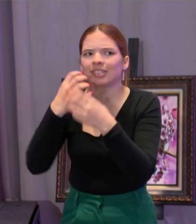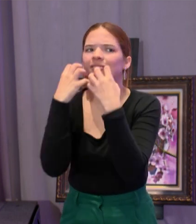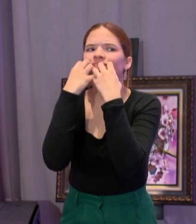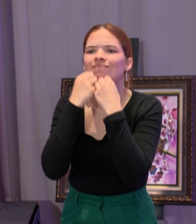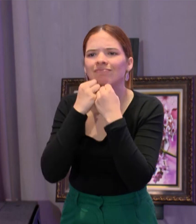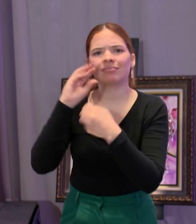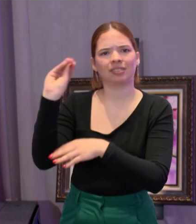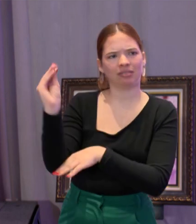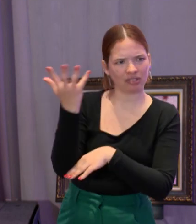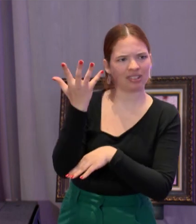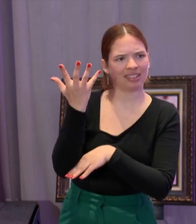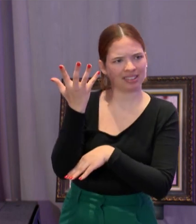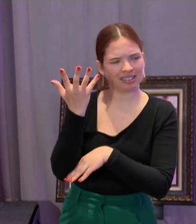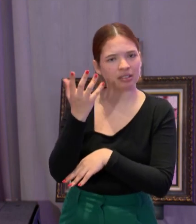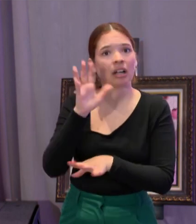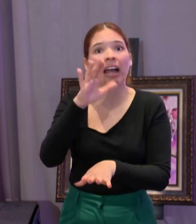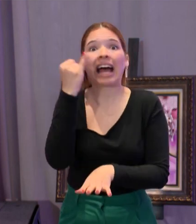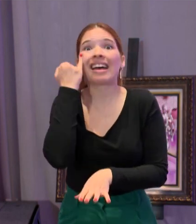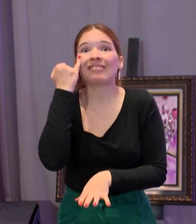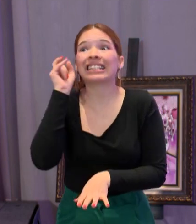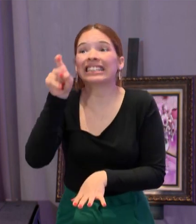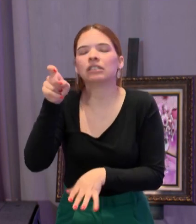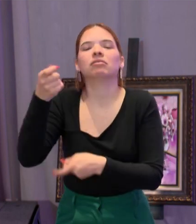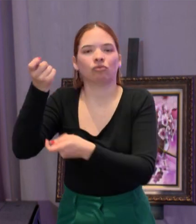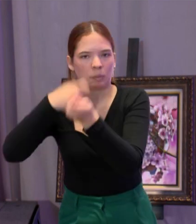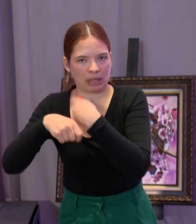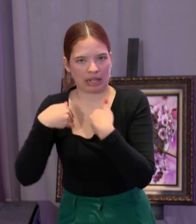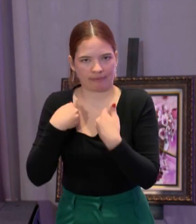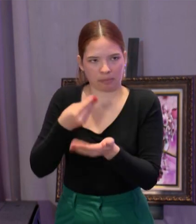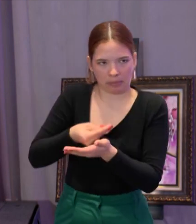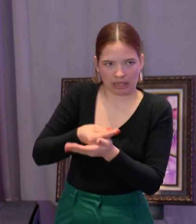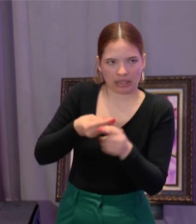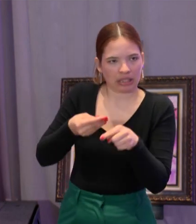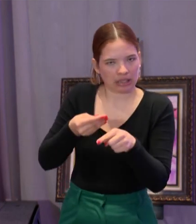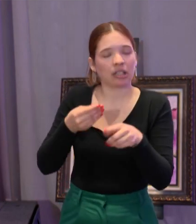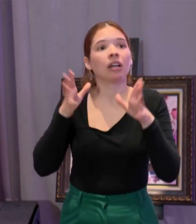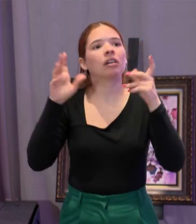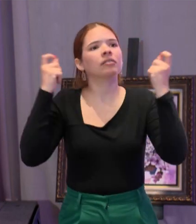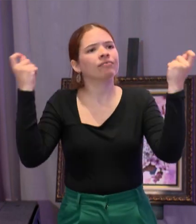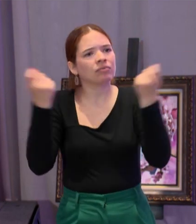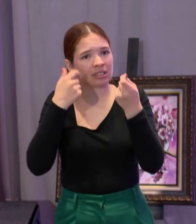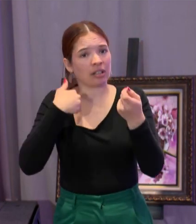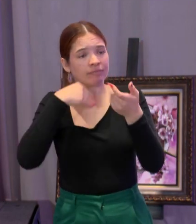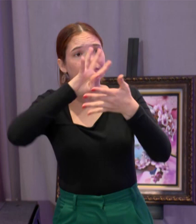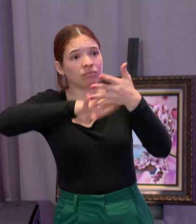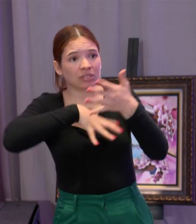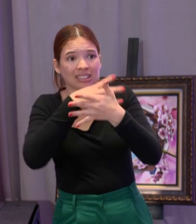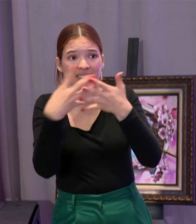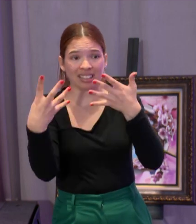AND AGAIN THIS YEAR, THE ANNUAL CHERRY BLOSSOM FESTIVAL IS JAM PACKED WITH ACTIVITIES AND EVENTS. YOU HEARD A LOT OF THEM ALREADY.